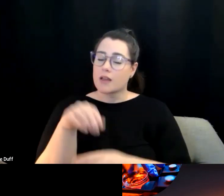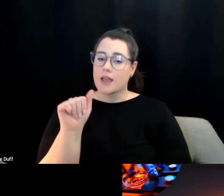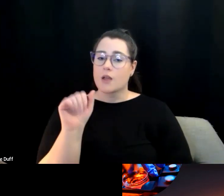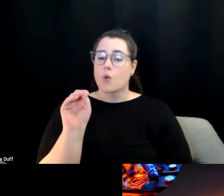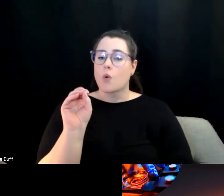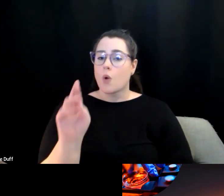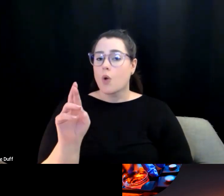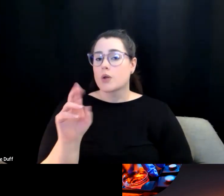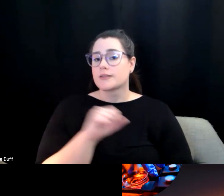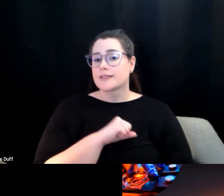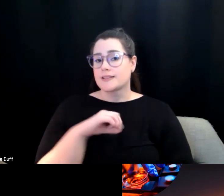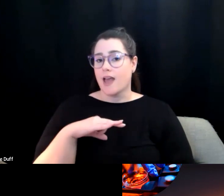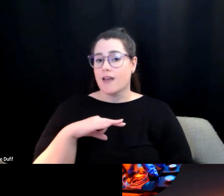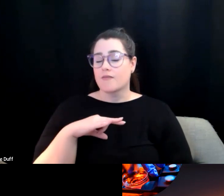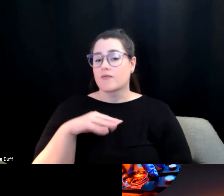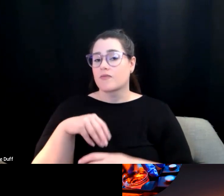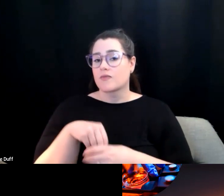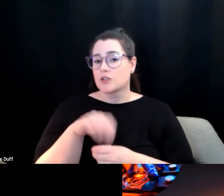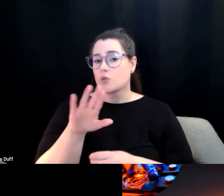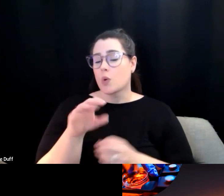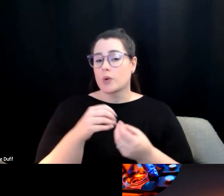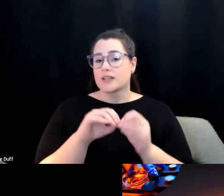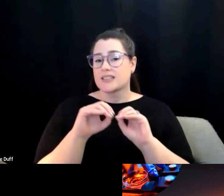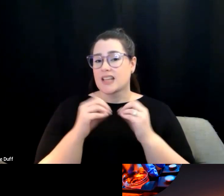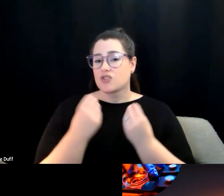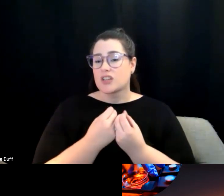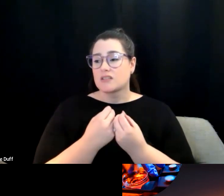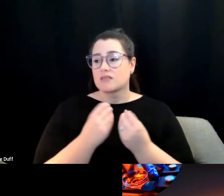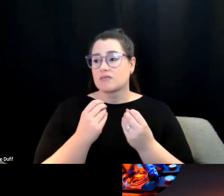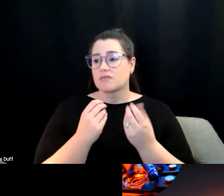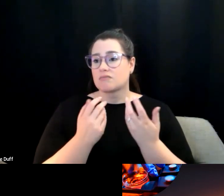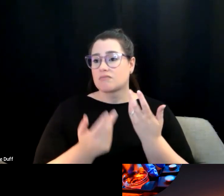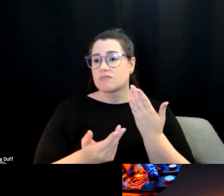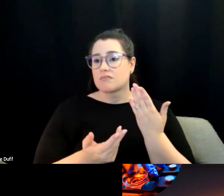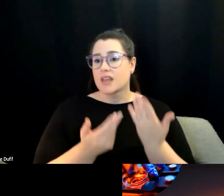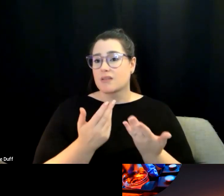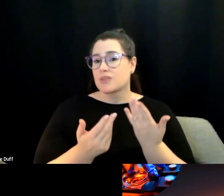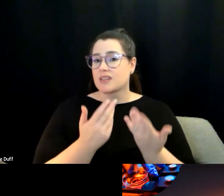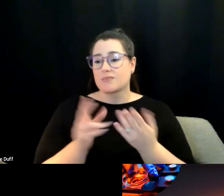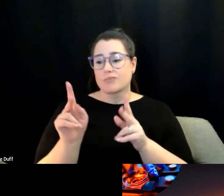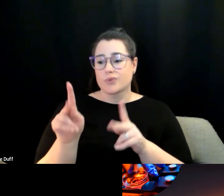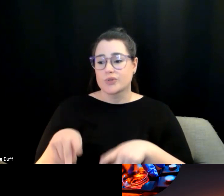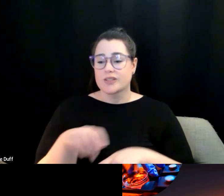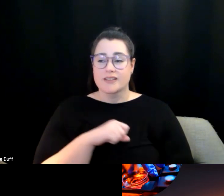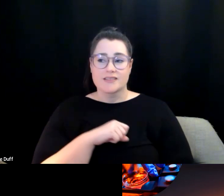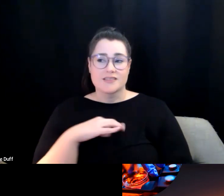at your institution, maybe it is a person, a staff member, maybe someone in the department,